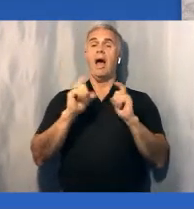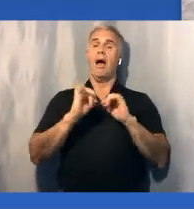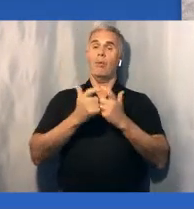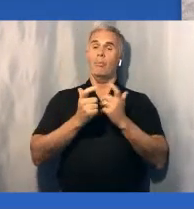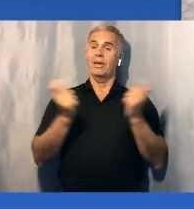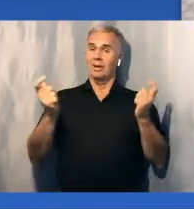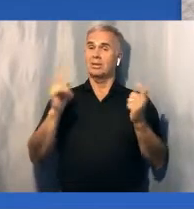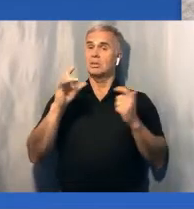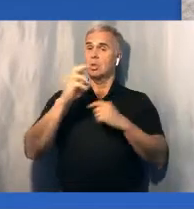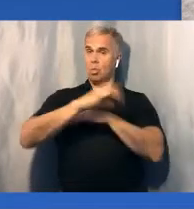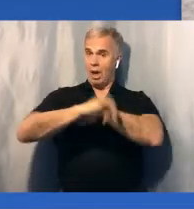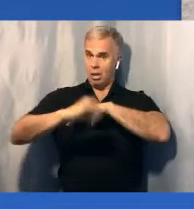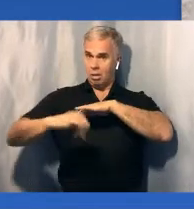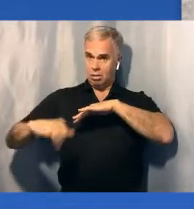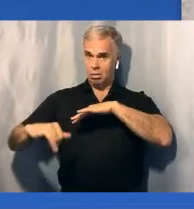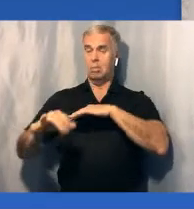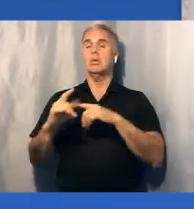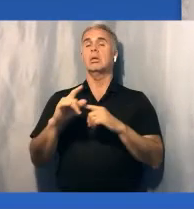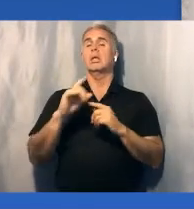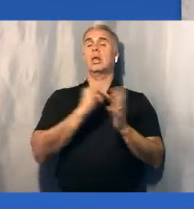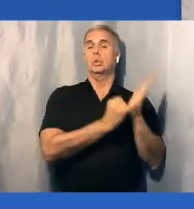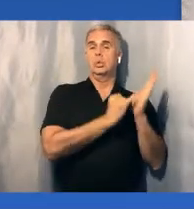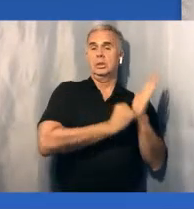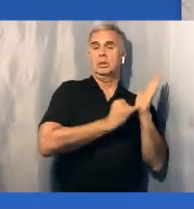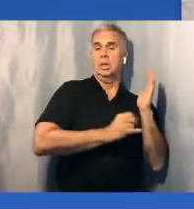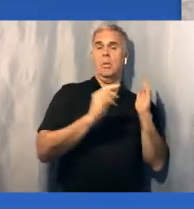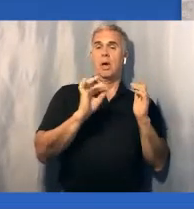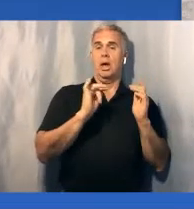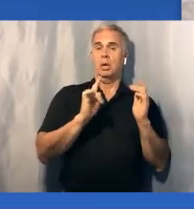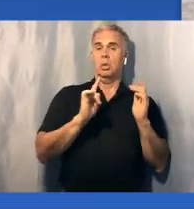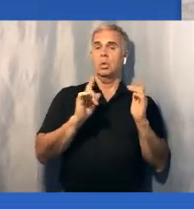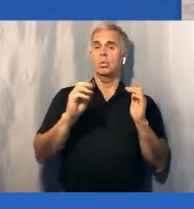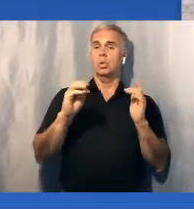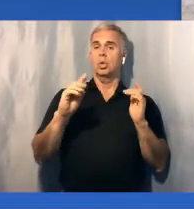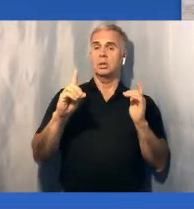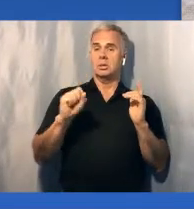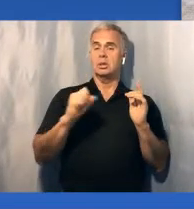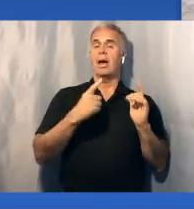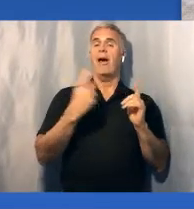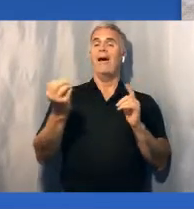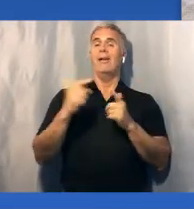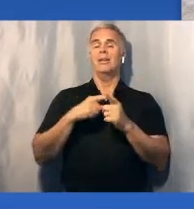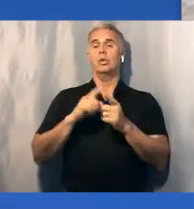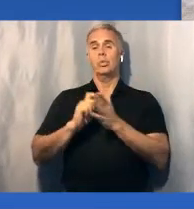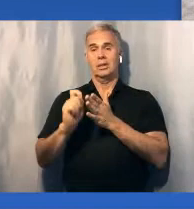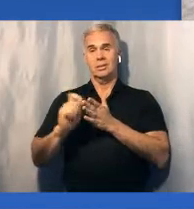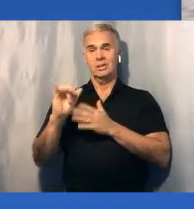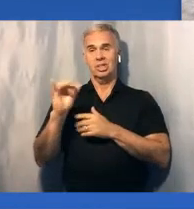"How Big is a Whale" illustrated by Michael Woods written by Jinny Johnson